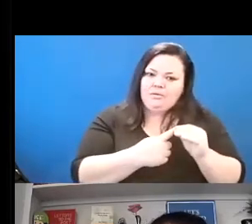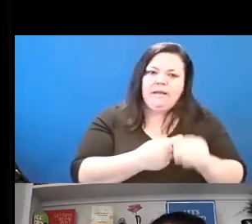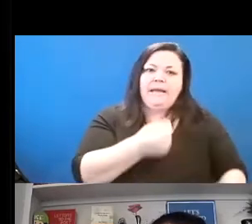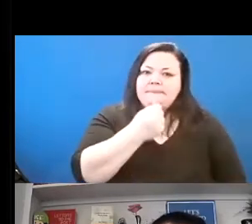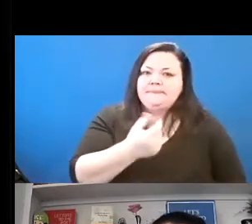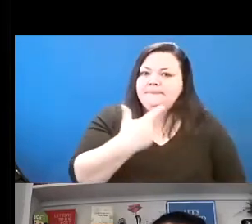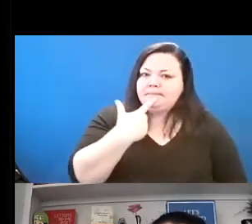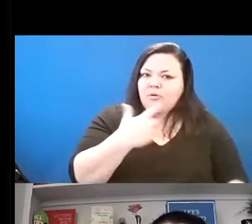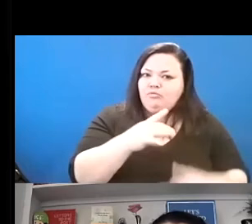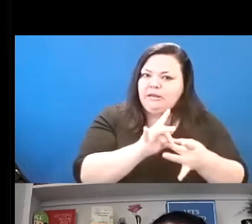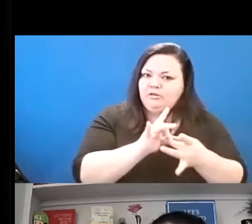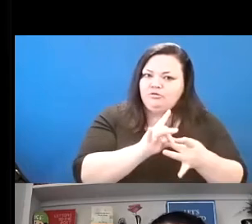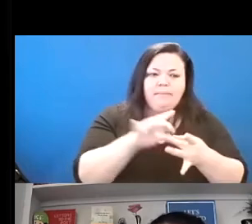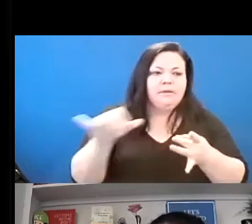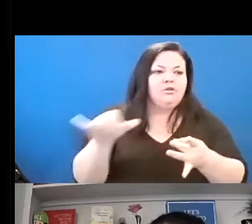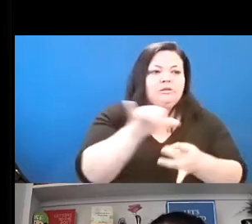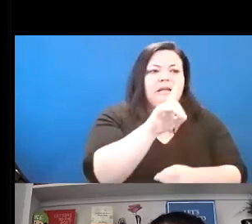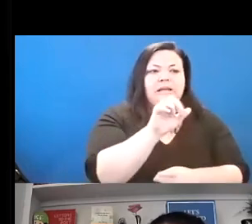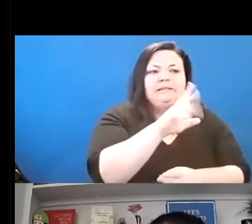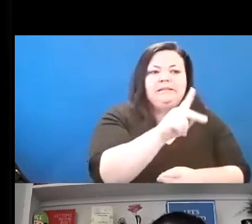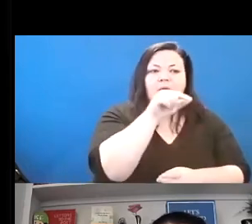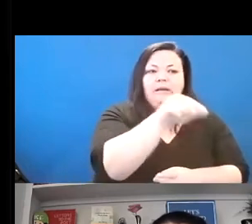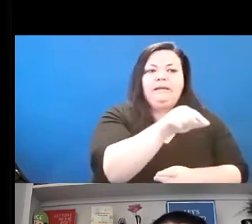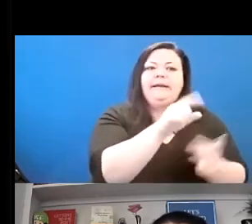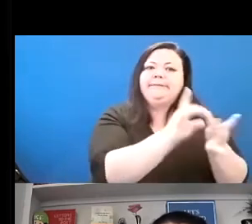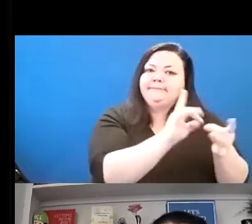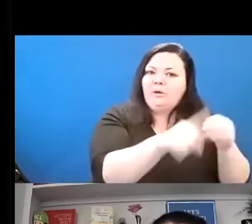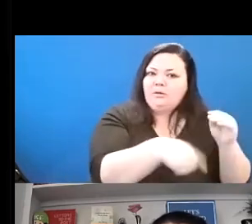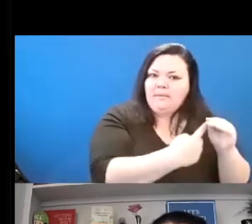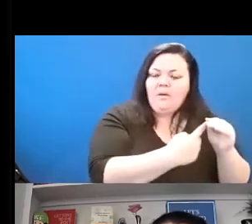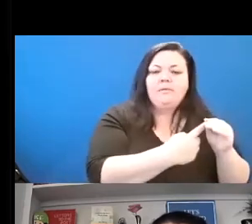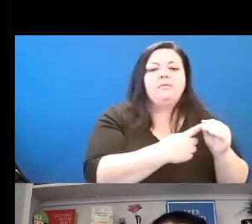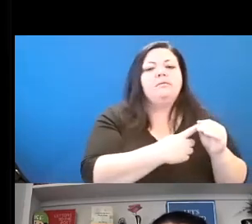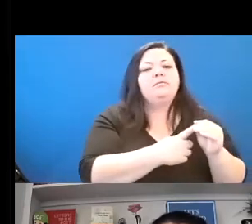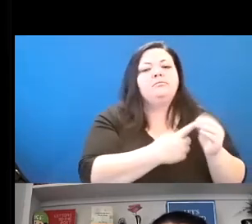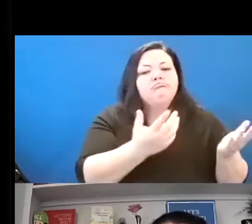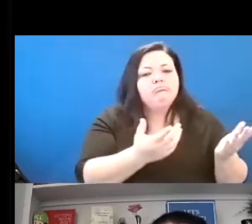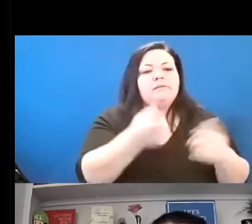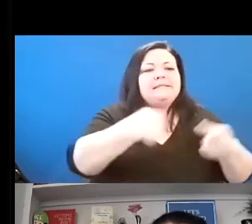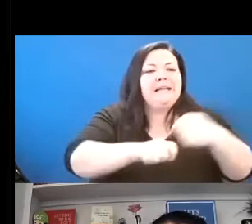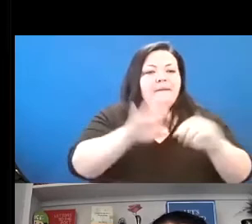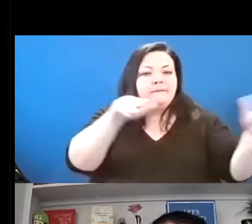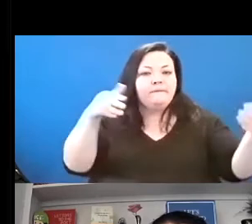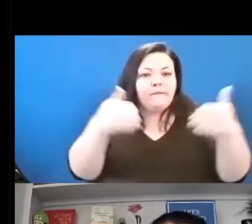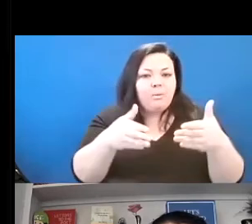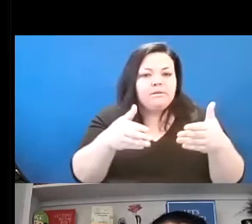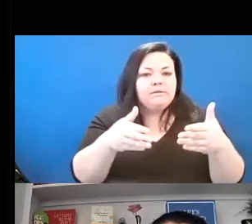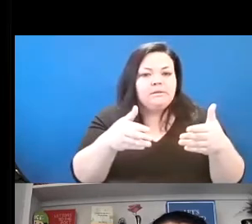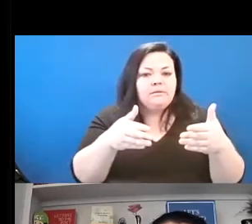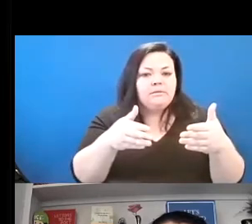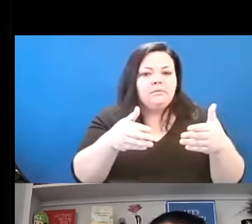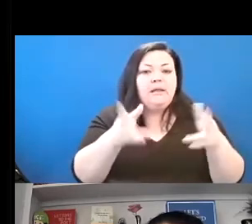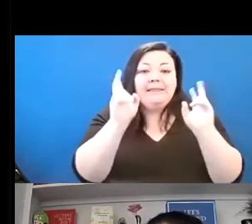as derek has interpreted it um and instead of focusing on the theme of the song or the